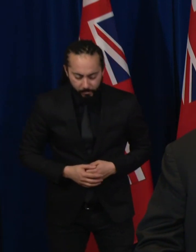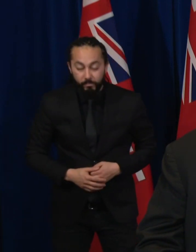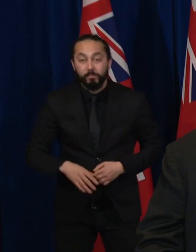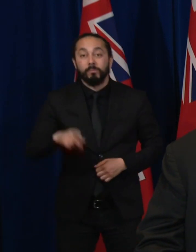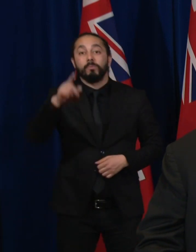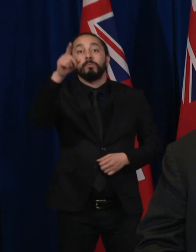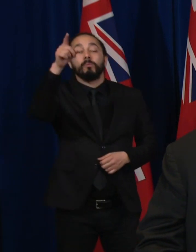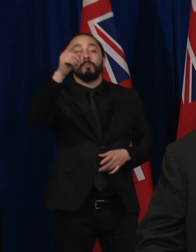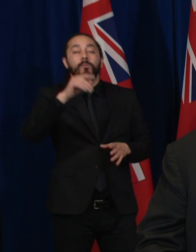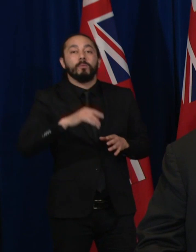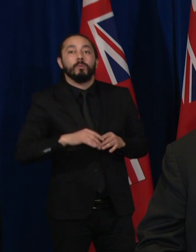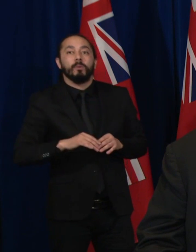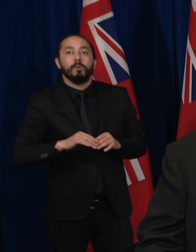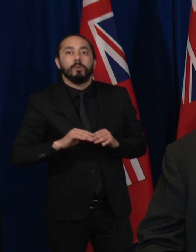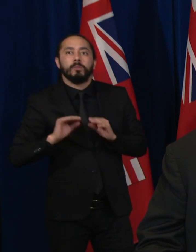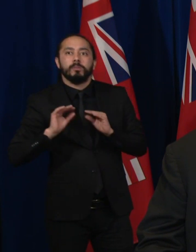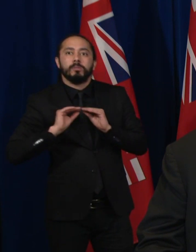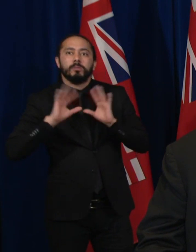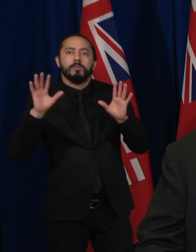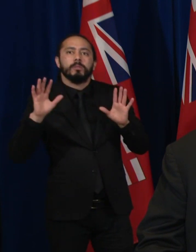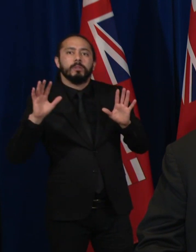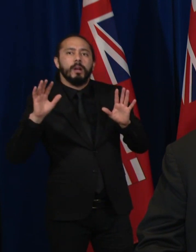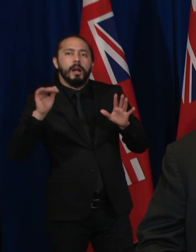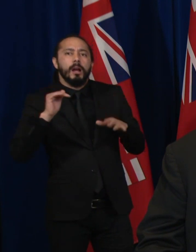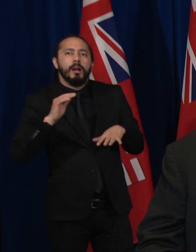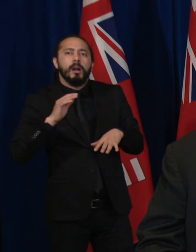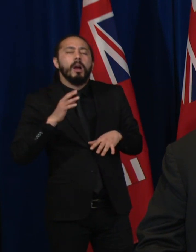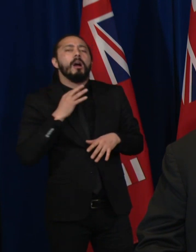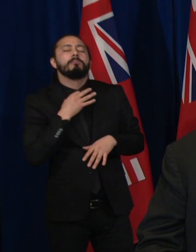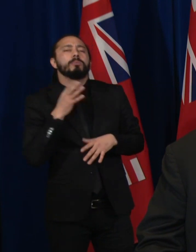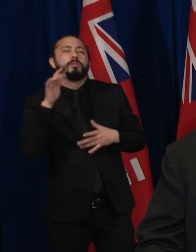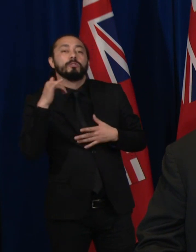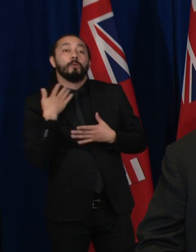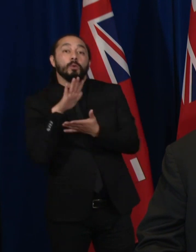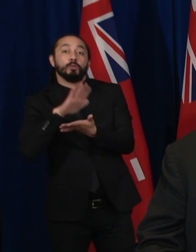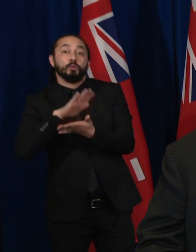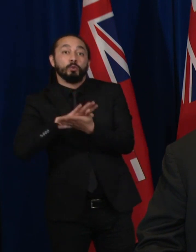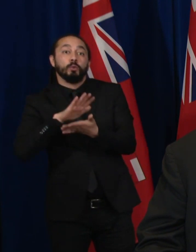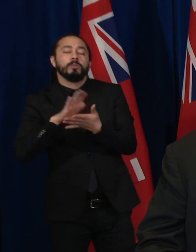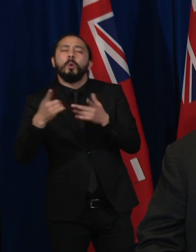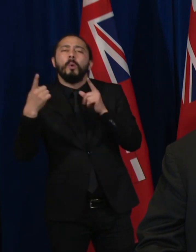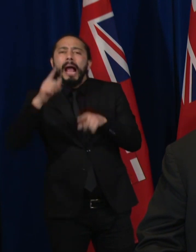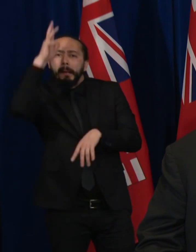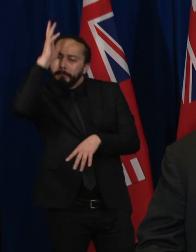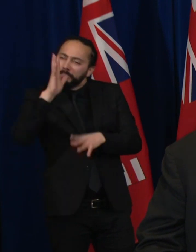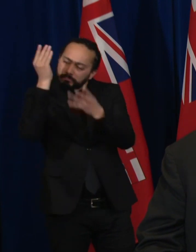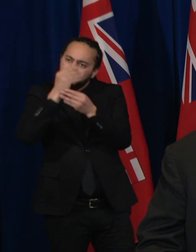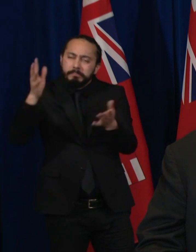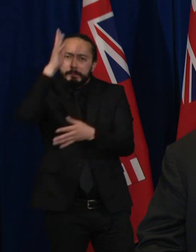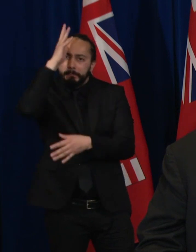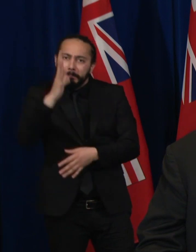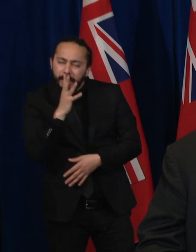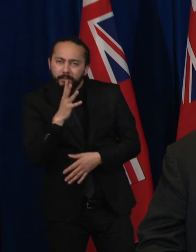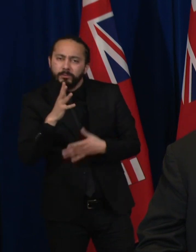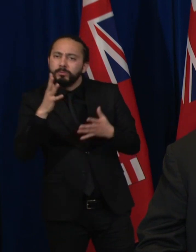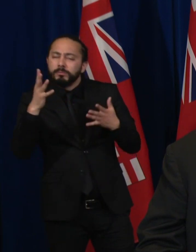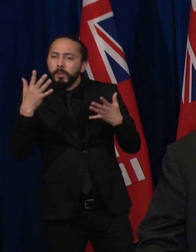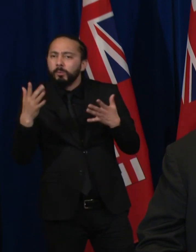I had a good conversation last night with Minister Lecce. I know in the next day or so